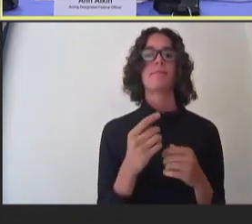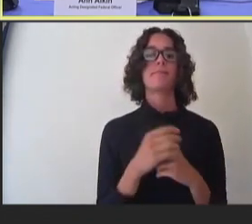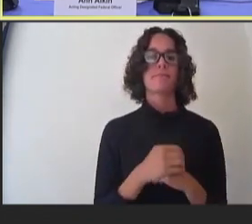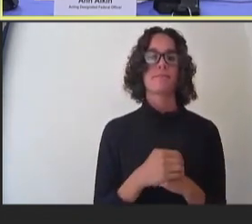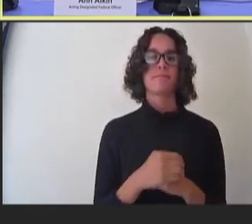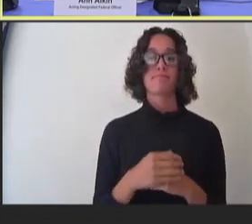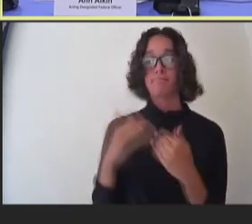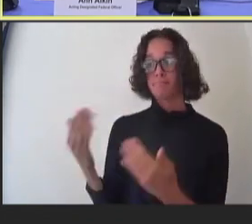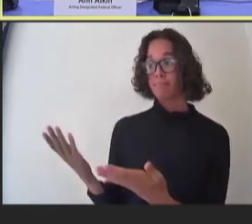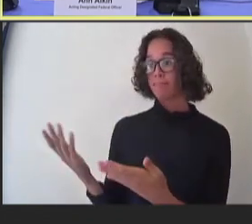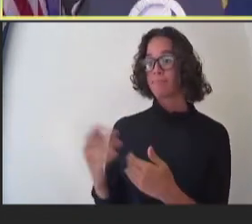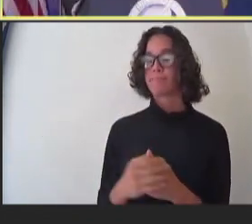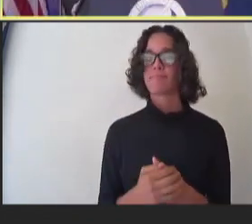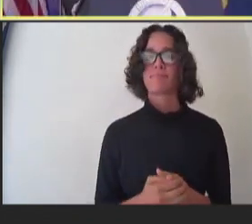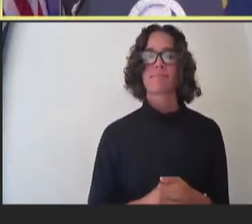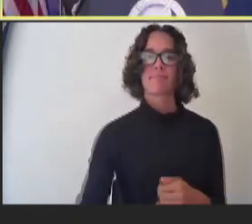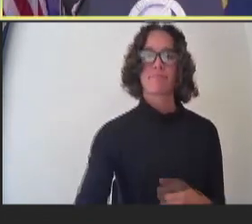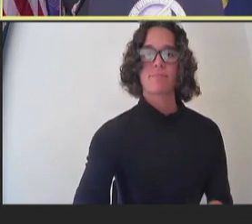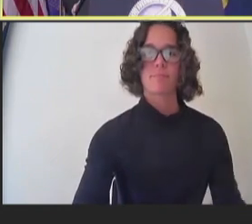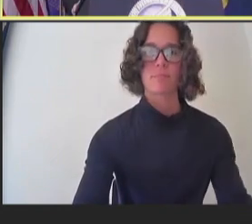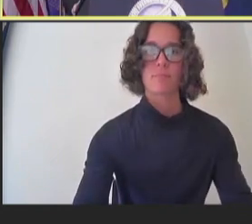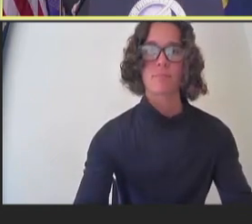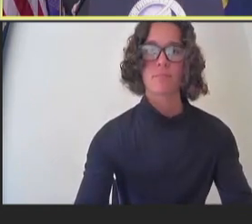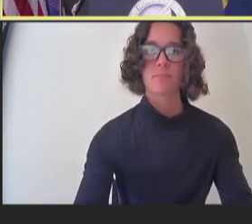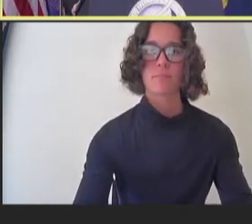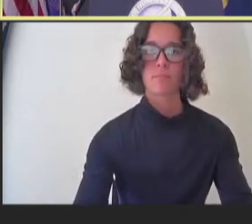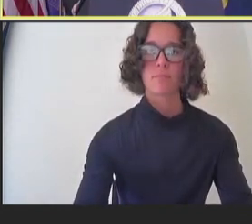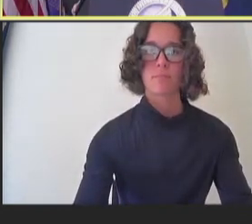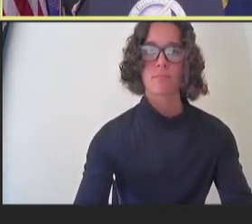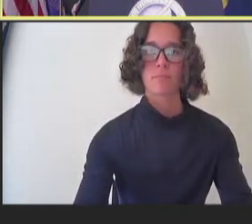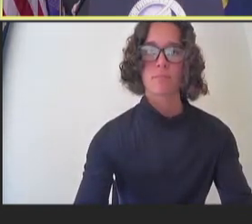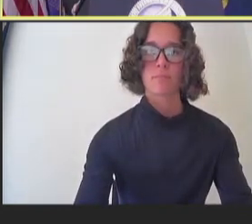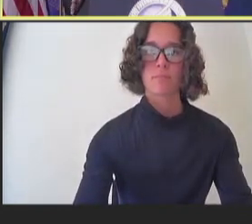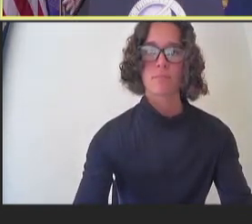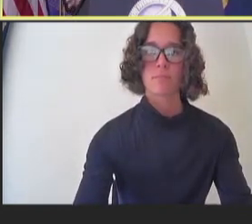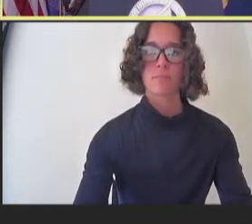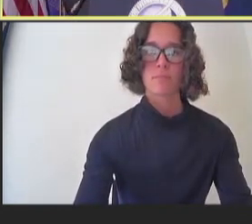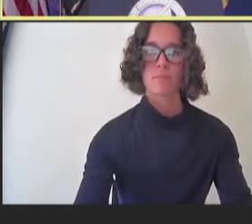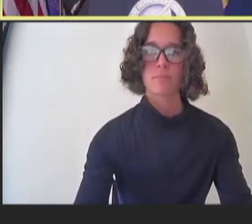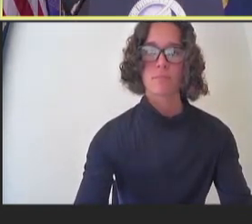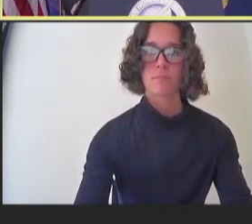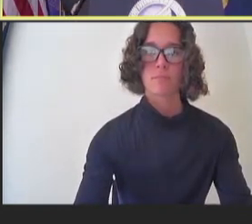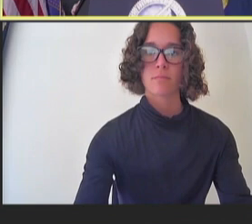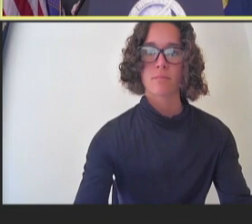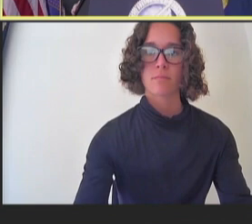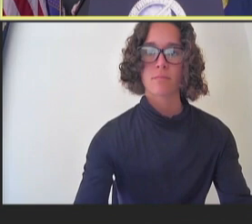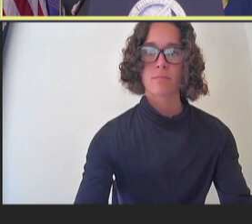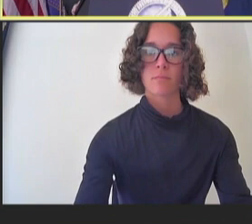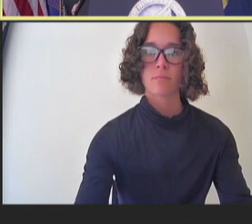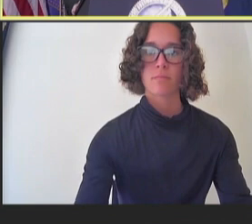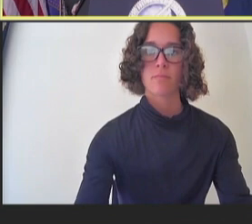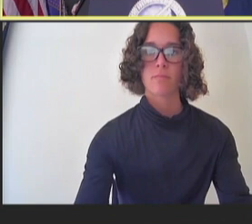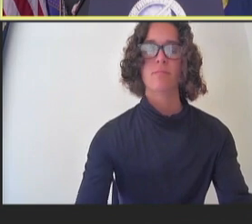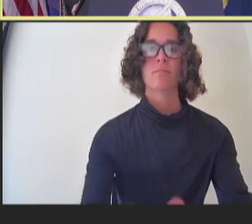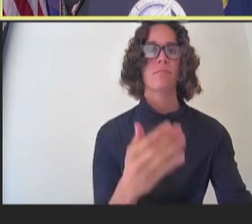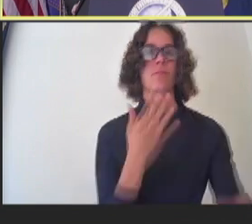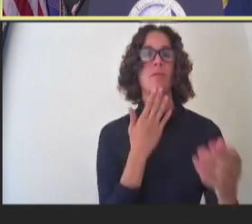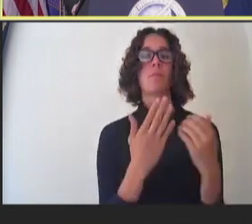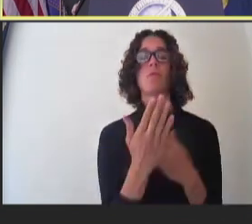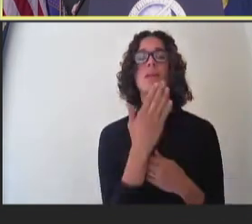Robert Hopkins: Well, good morning, and thank you for joining us for today's NVAC meeting. I want to thank you, Ann, for getting us started, and to the NVAC team for its work